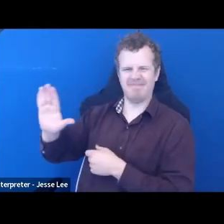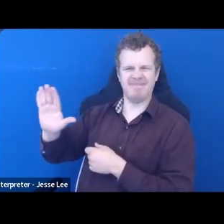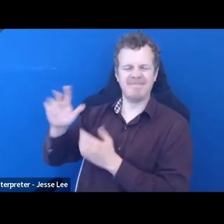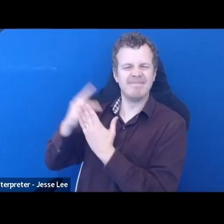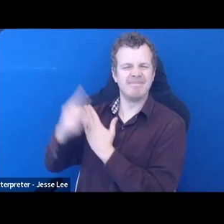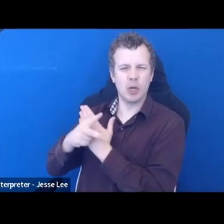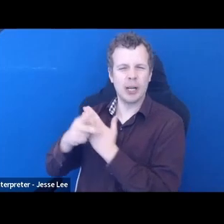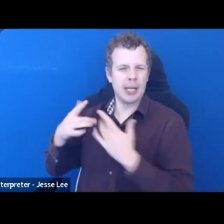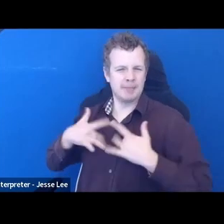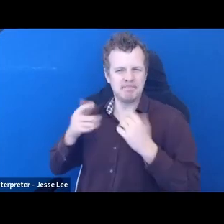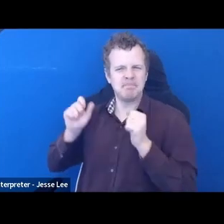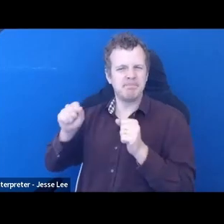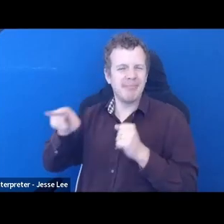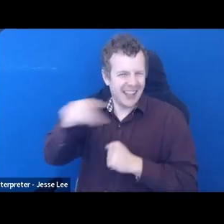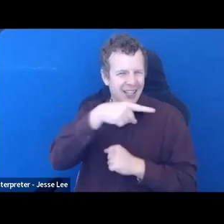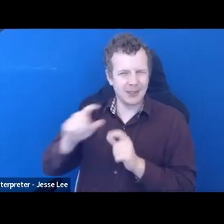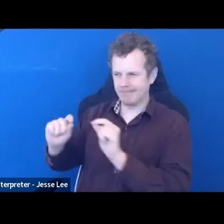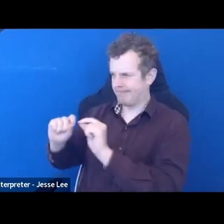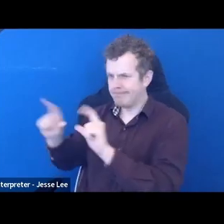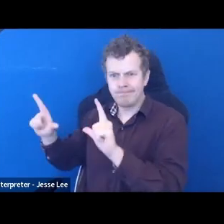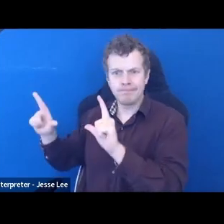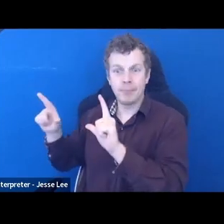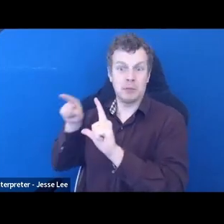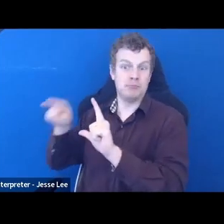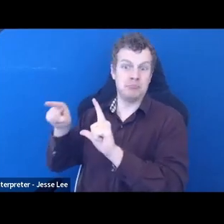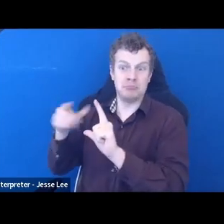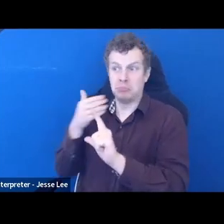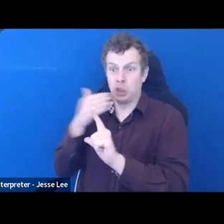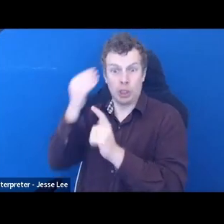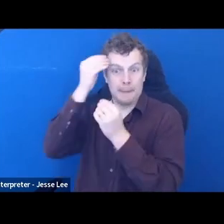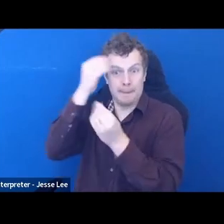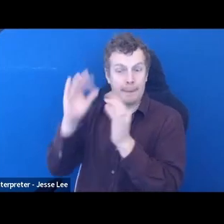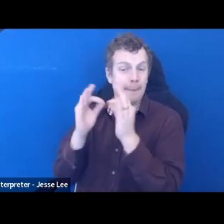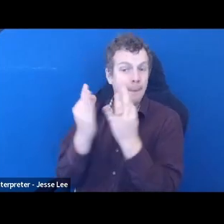It can be a really helpful useful resource for families and professionals alike.